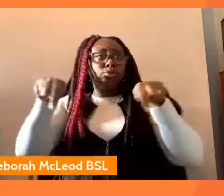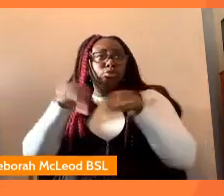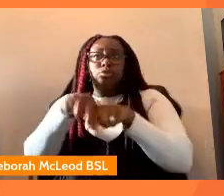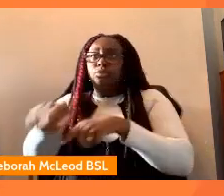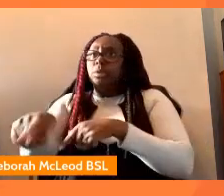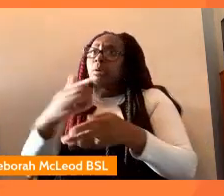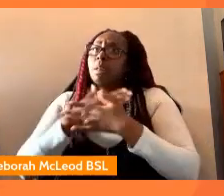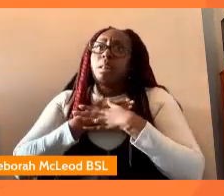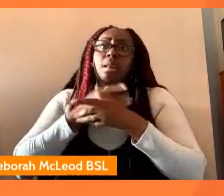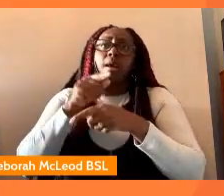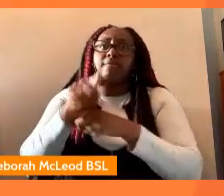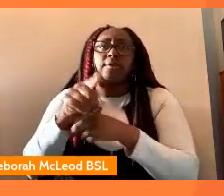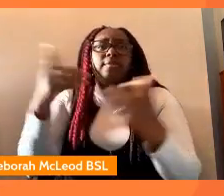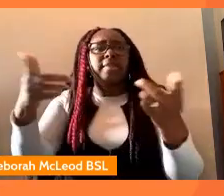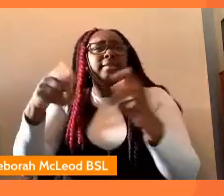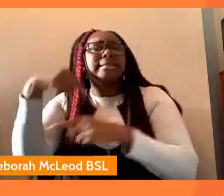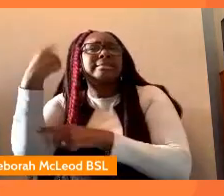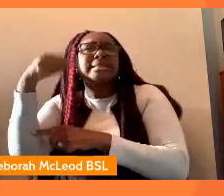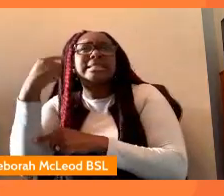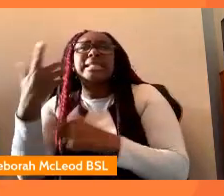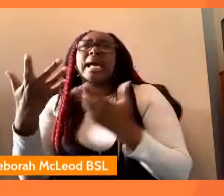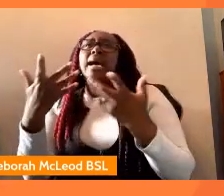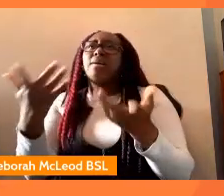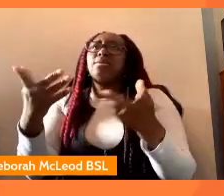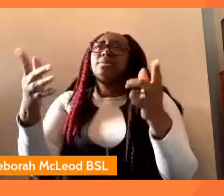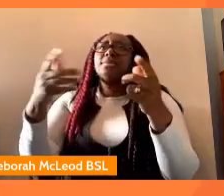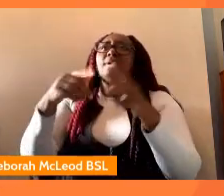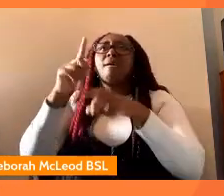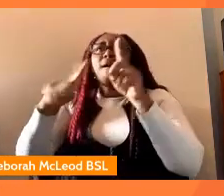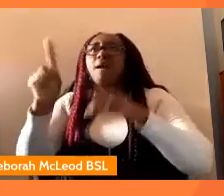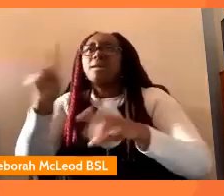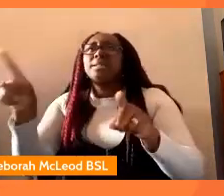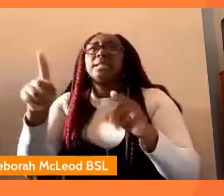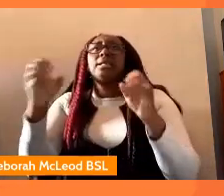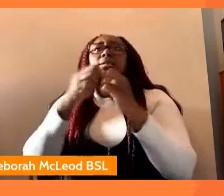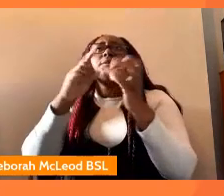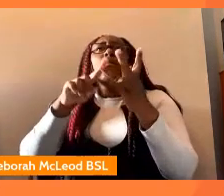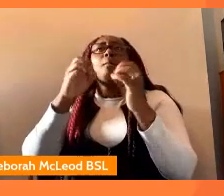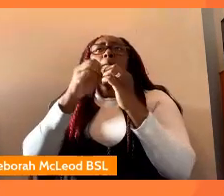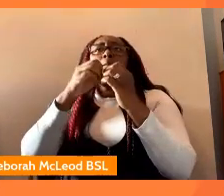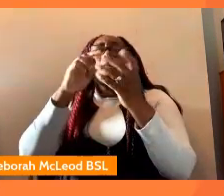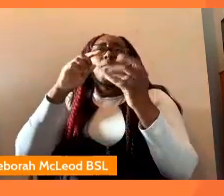Then there was sound artist and composer, Bobbie-Jane Gardner and she had